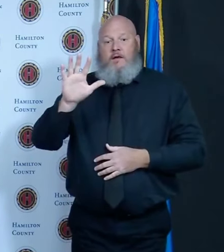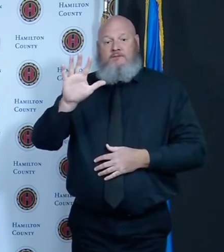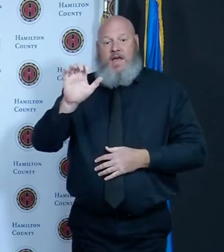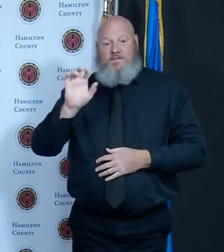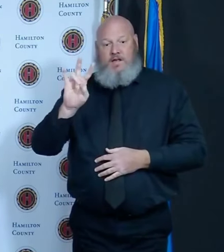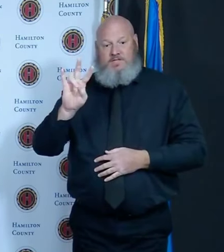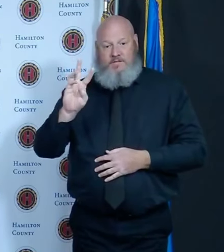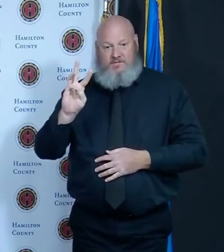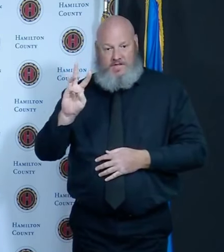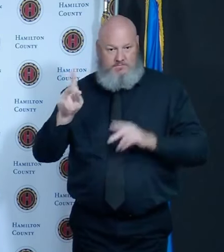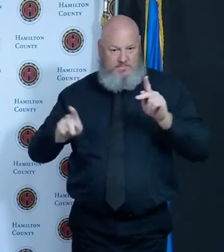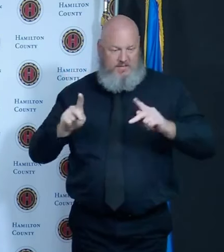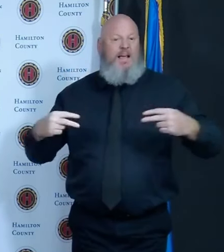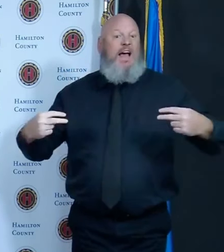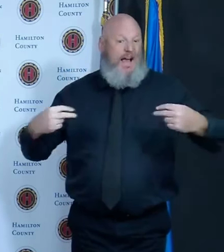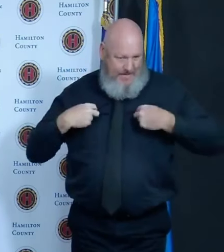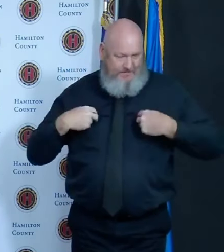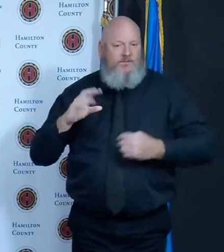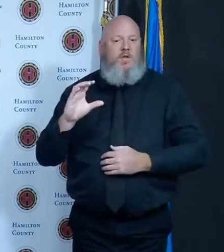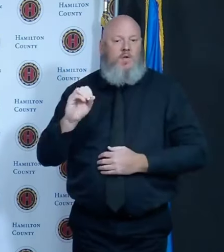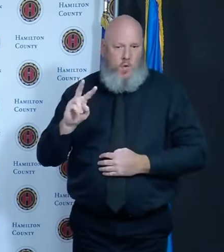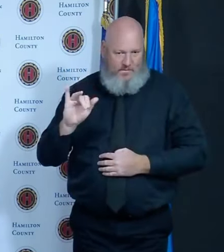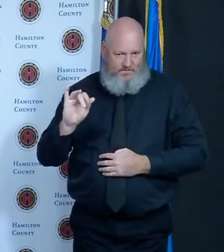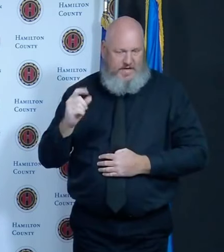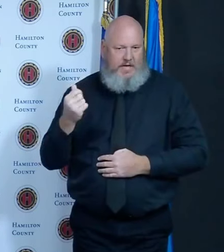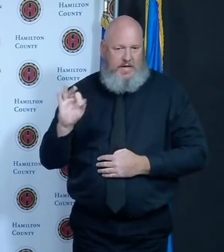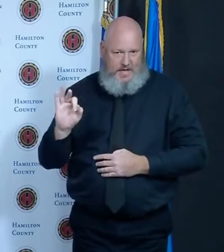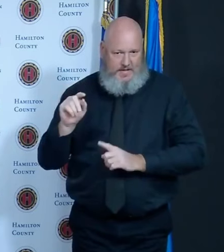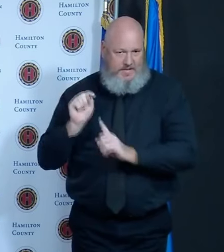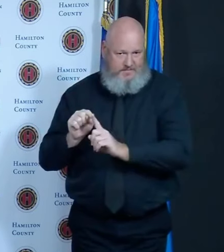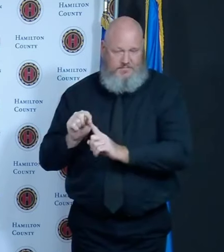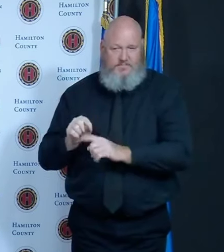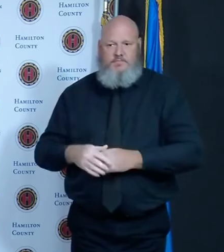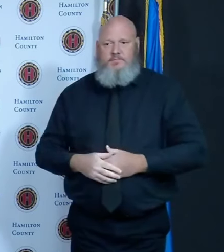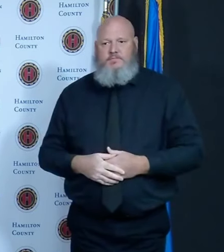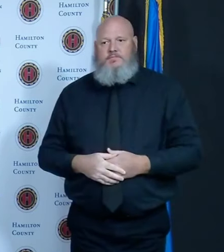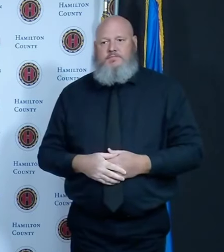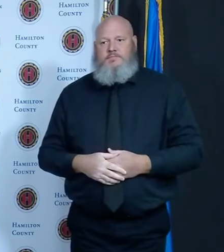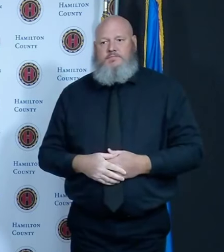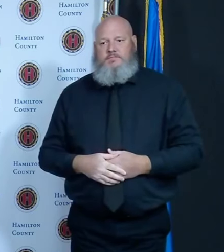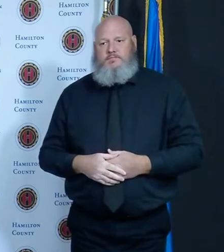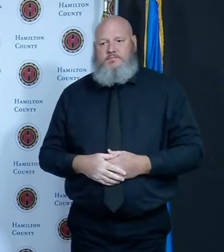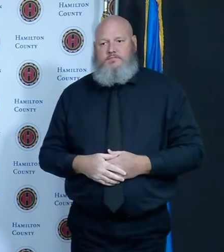tested positive for Covid-19 134 of those individuals have been hospitalized